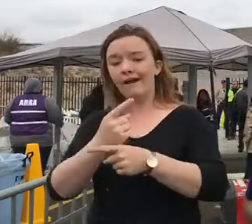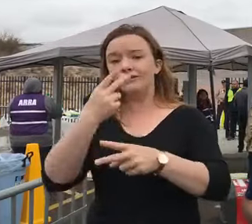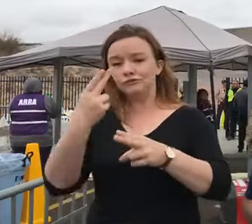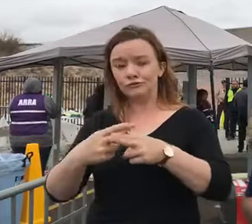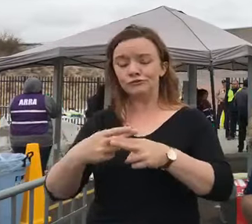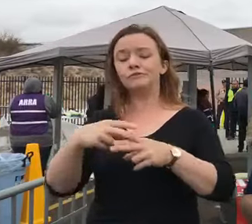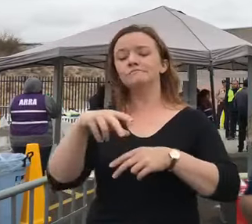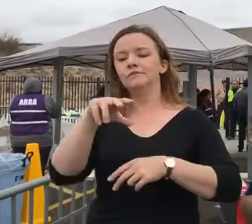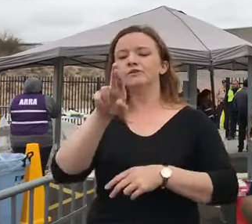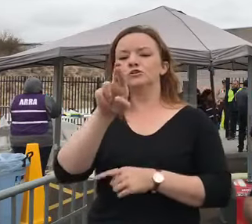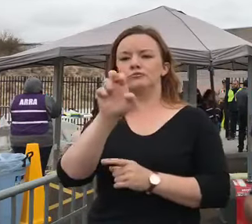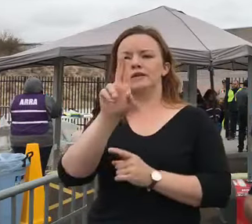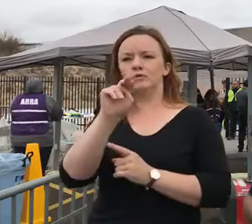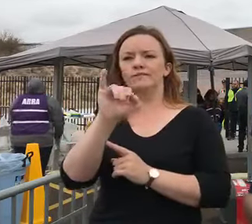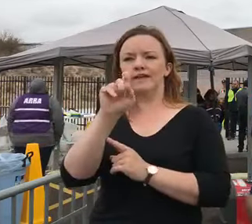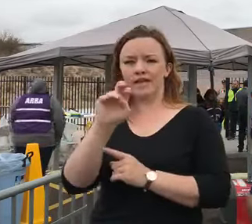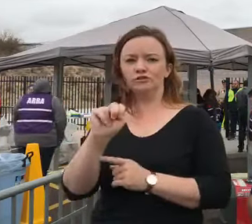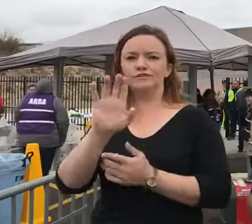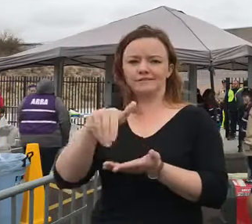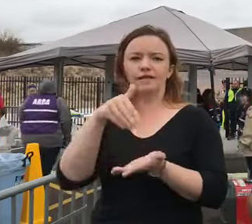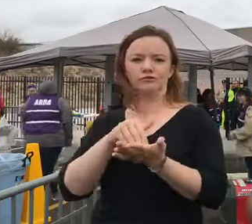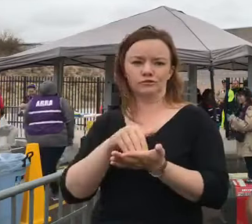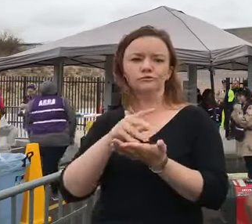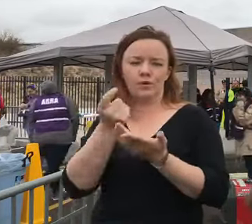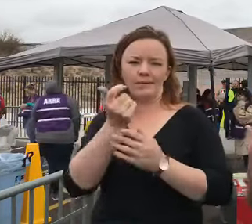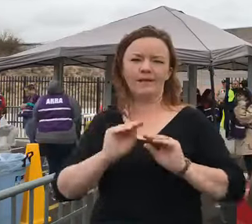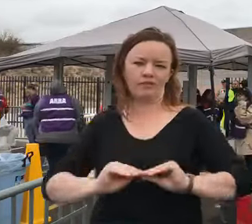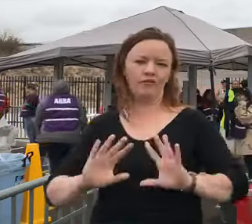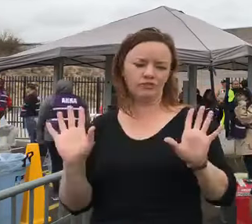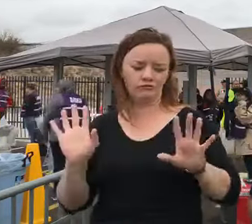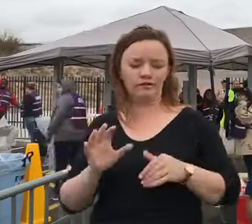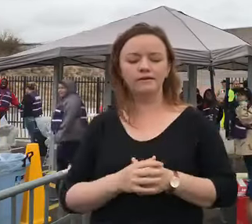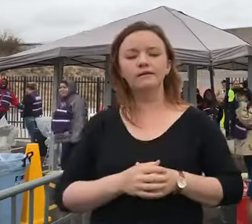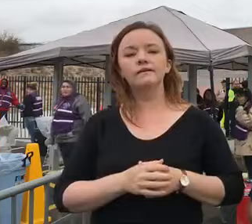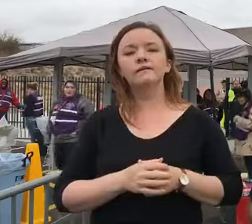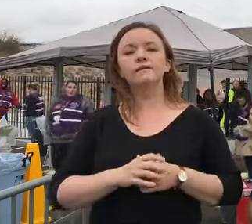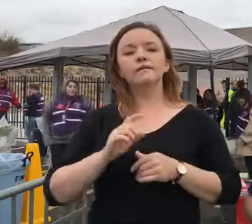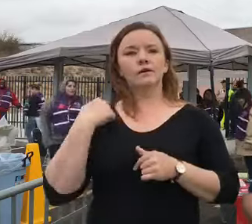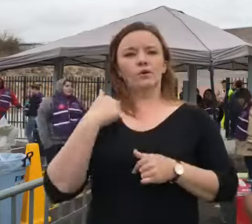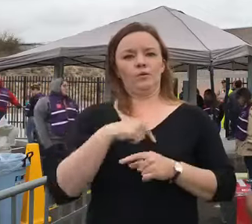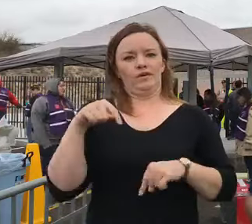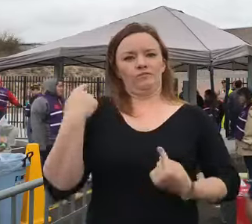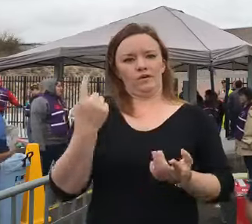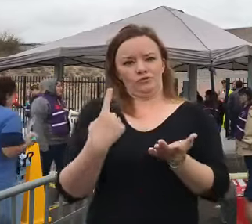So just a little clarification on there, and yeah just as we've been talking you've been seeing people,